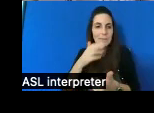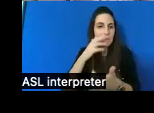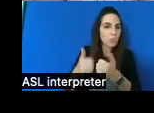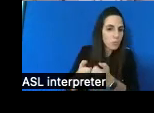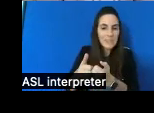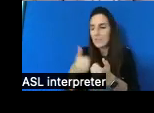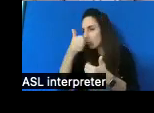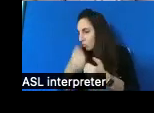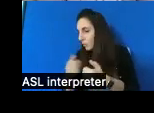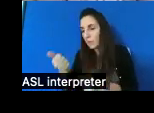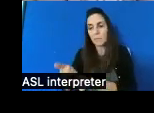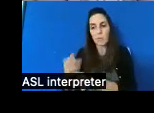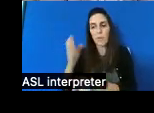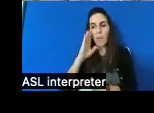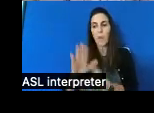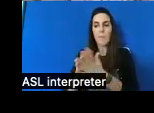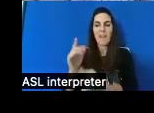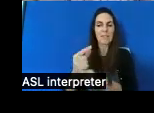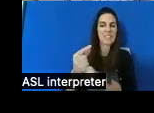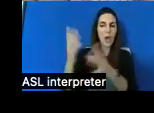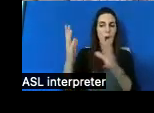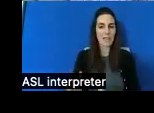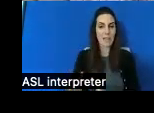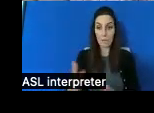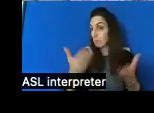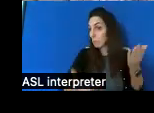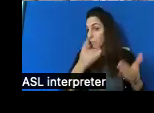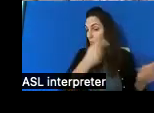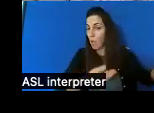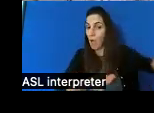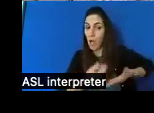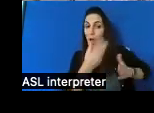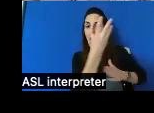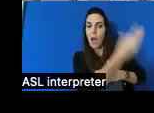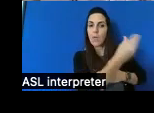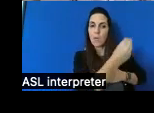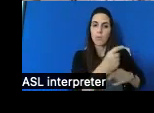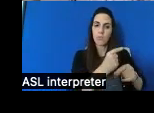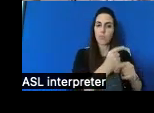we want to hire Guardian Services then it becomes additional cost right and trustee we talked about